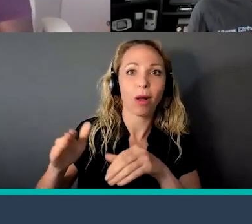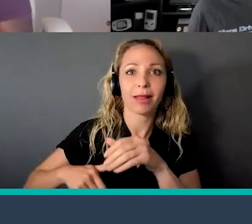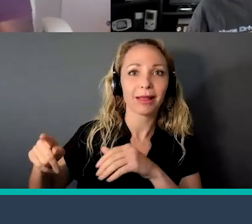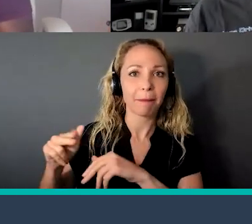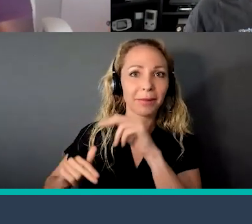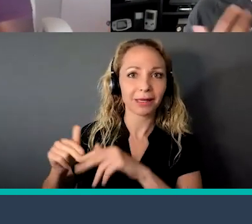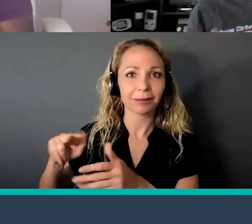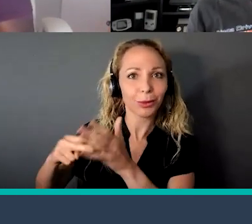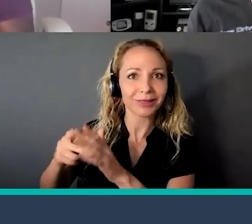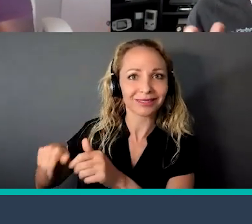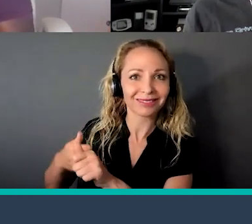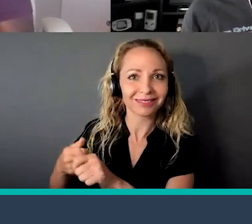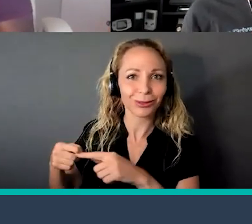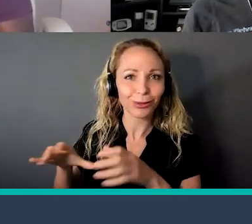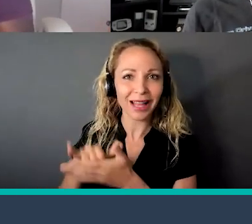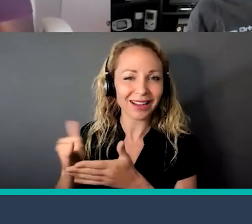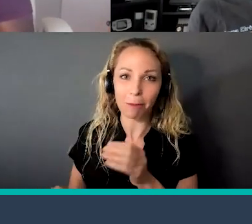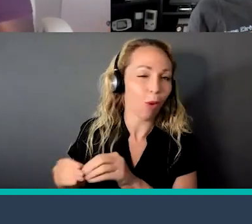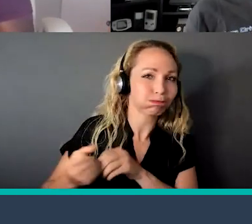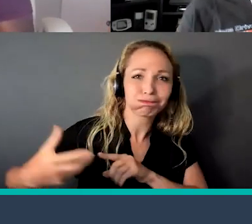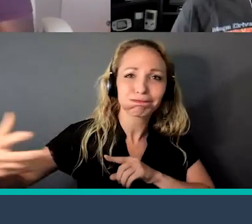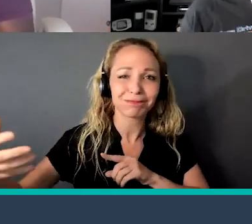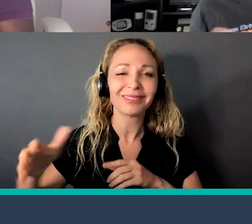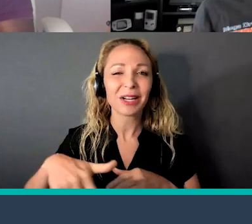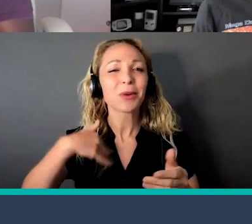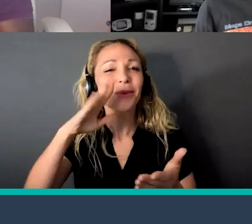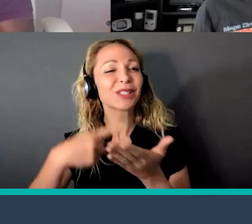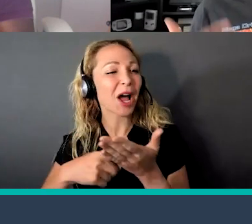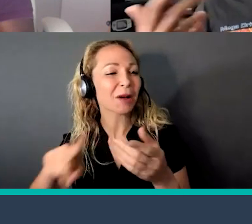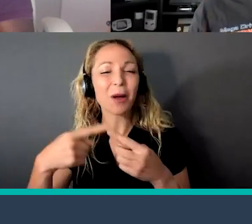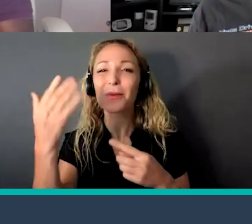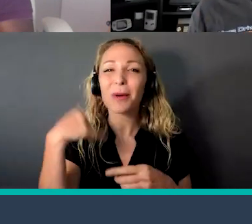AND TALK ABOUT WHY WE USE THE OBJECT AND HOW CREATED IT